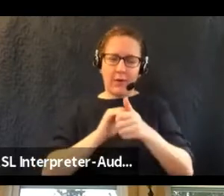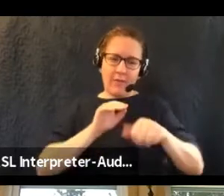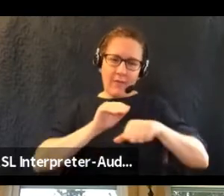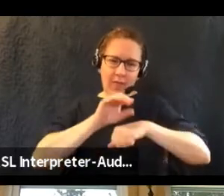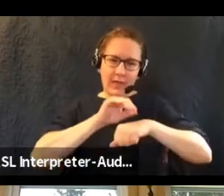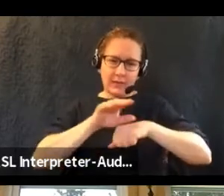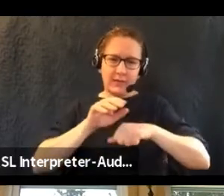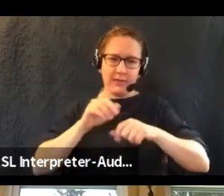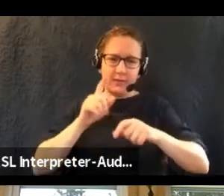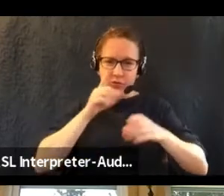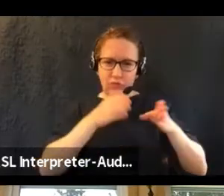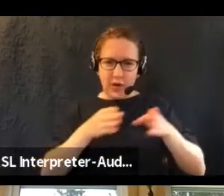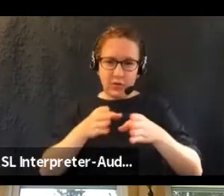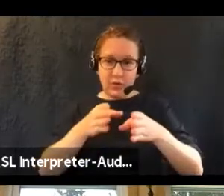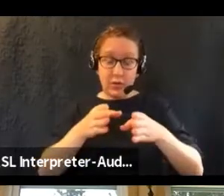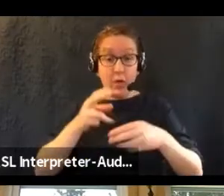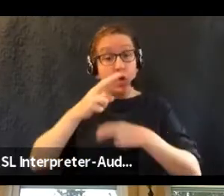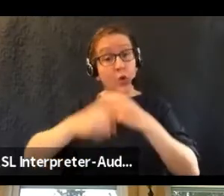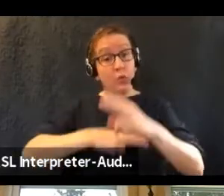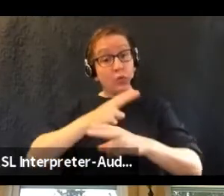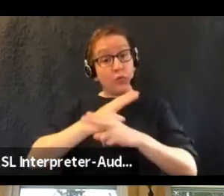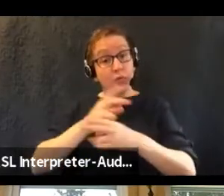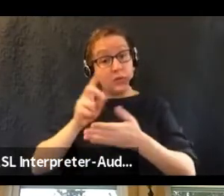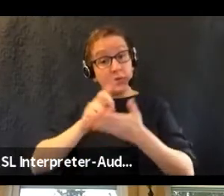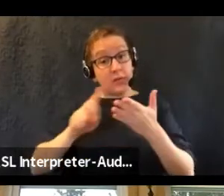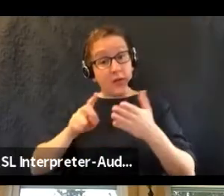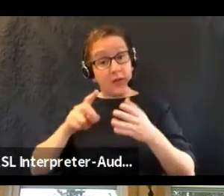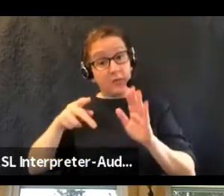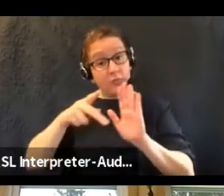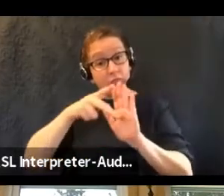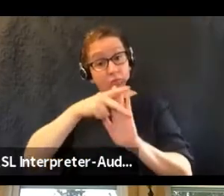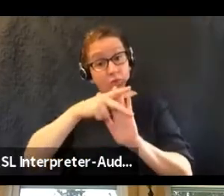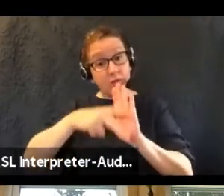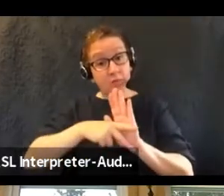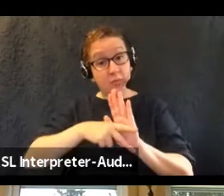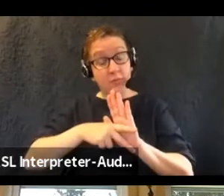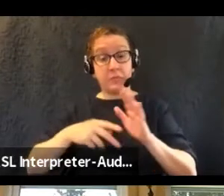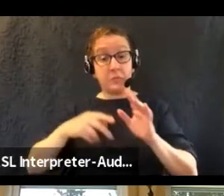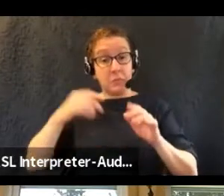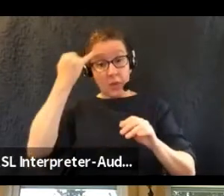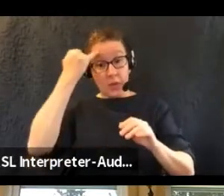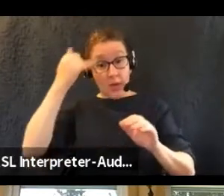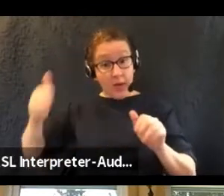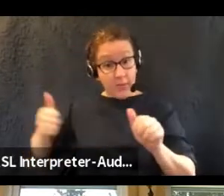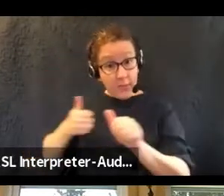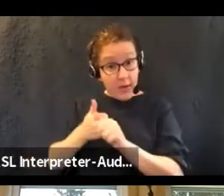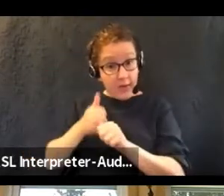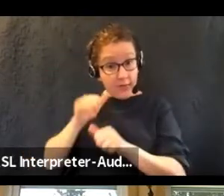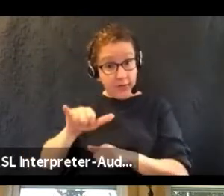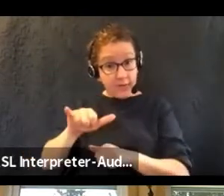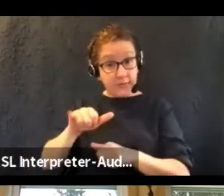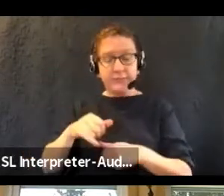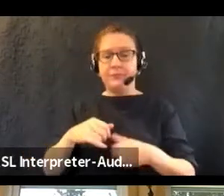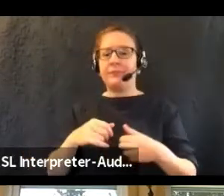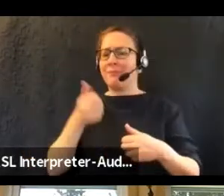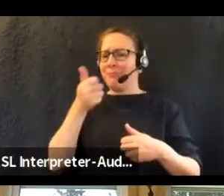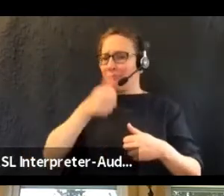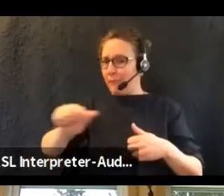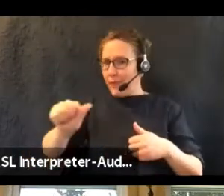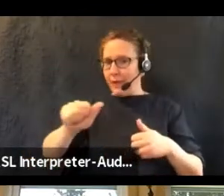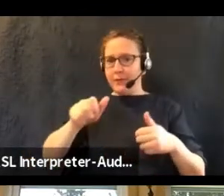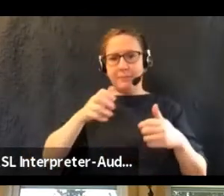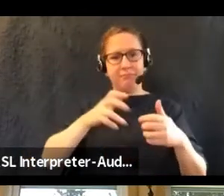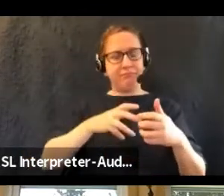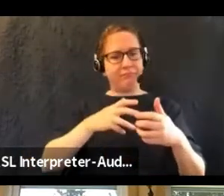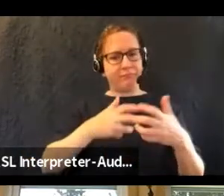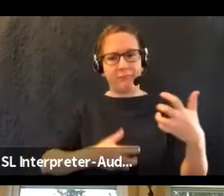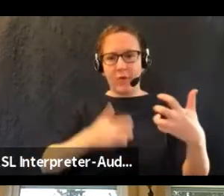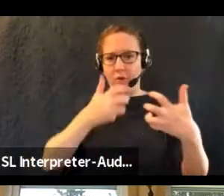For the universal design principle, the notion is that any accommodation that we implement